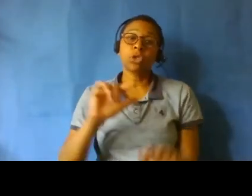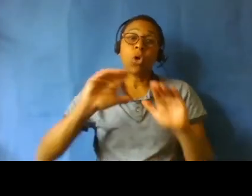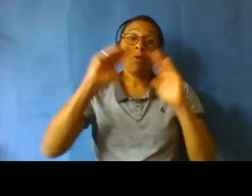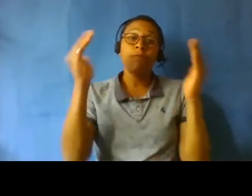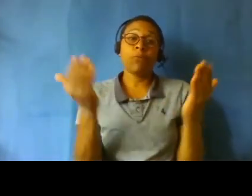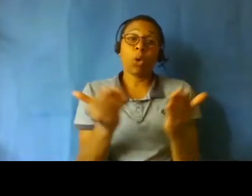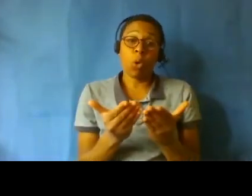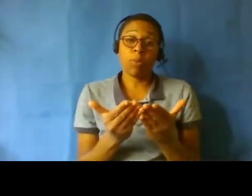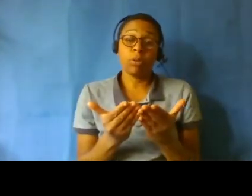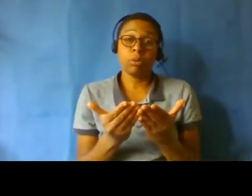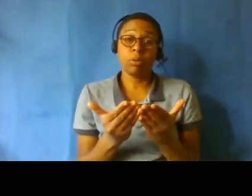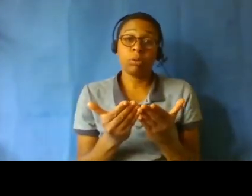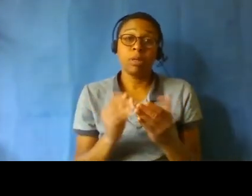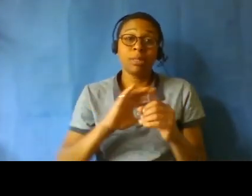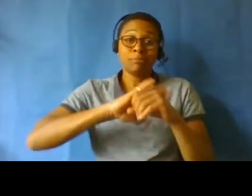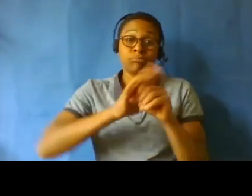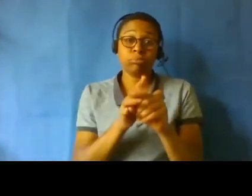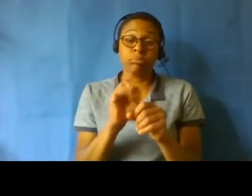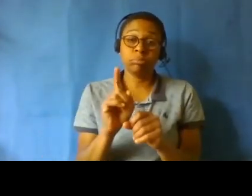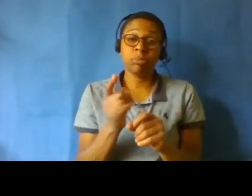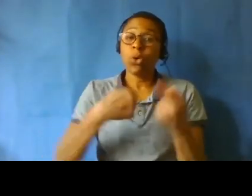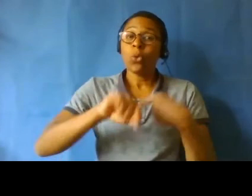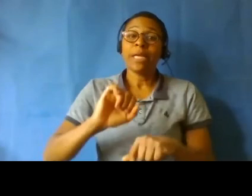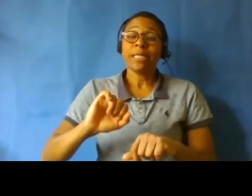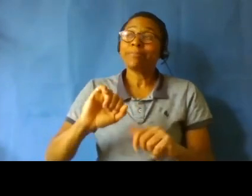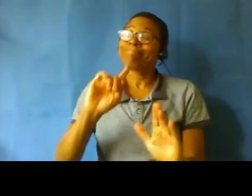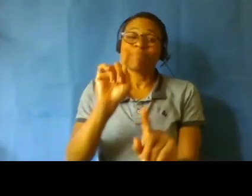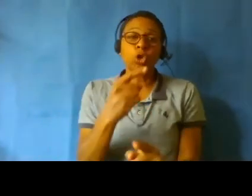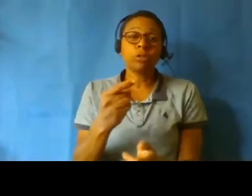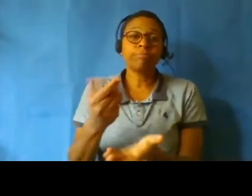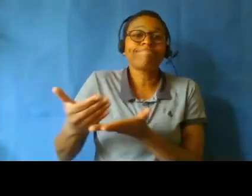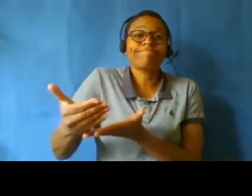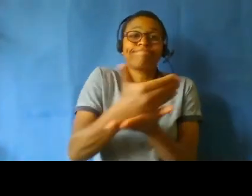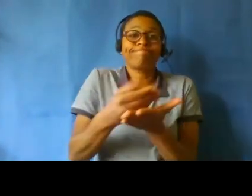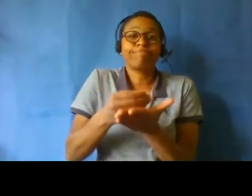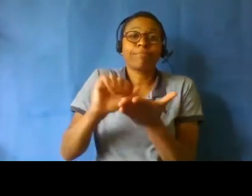funding as we would have hoped part of the integrity of our work relies on